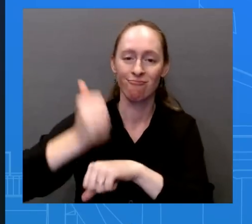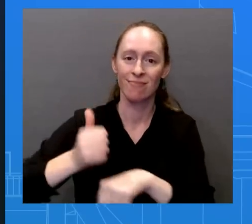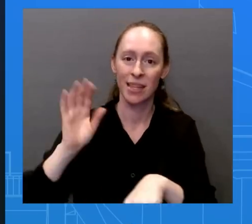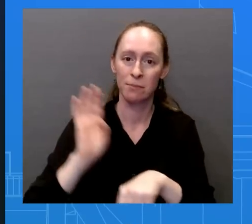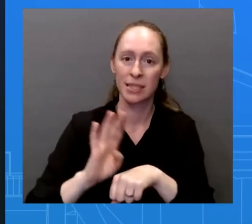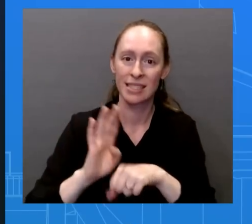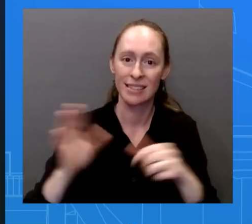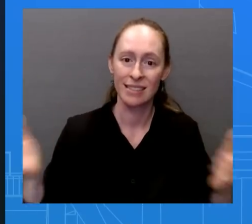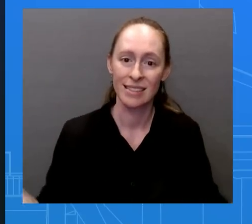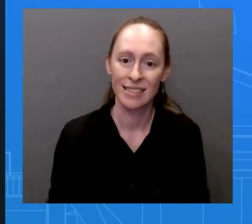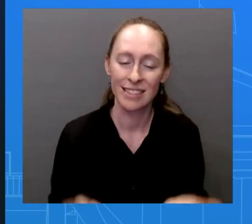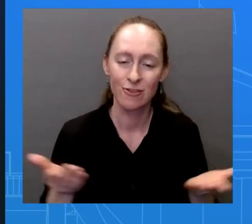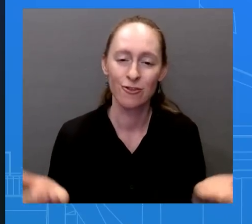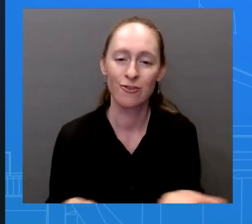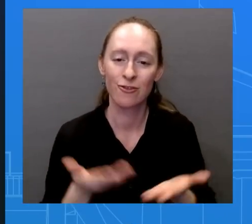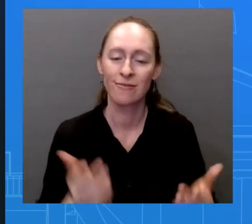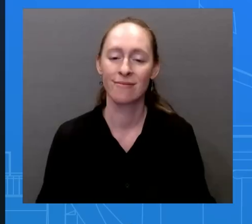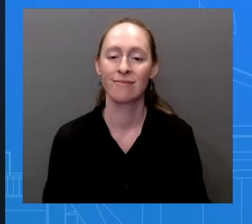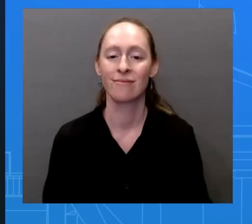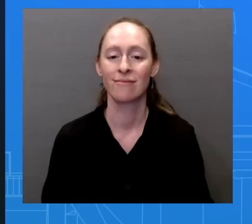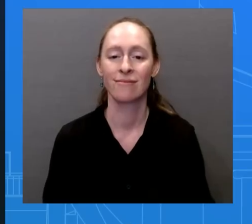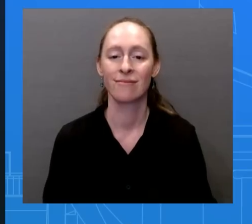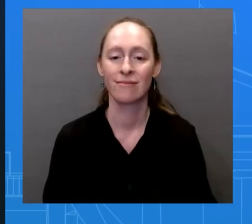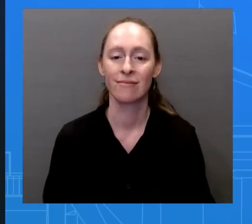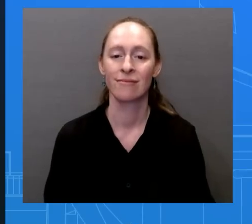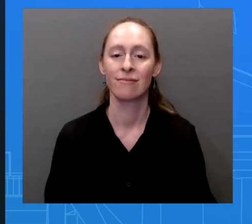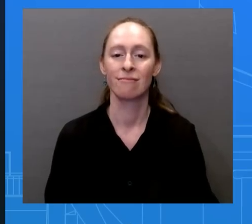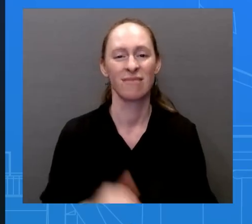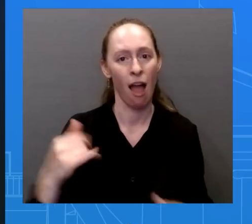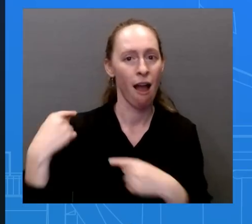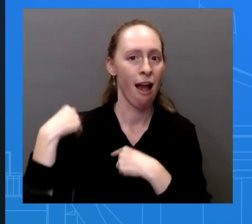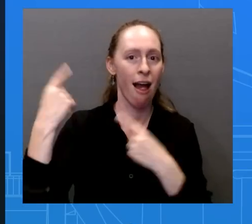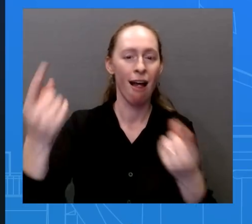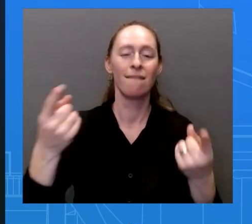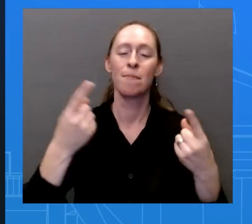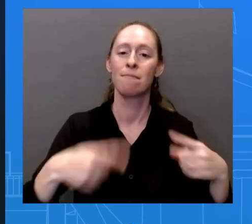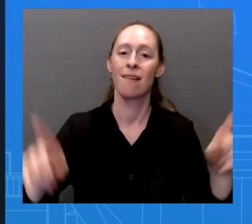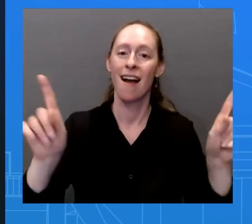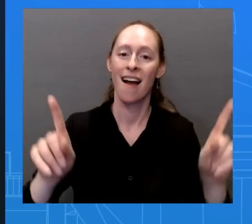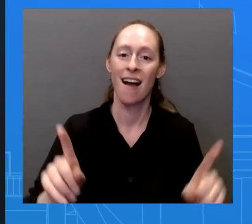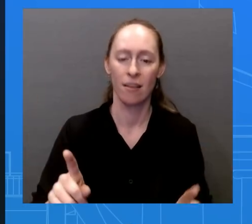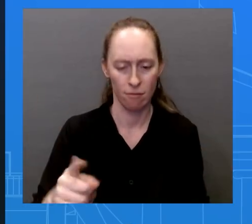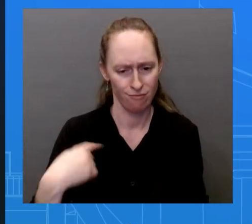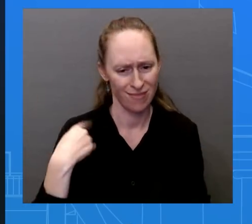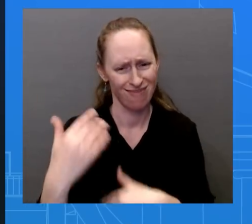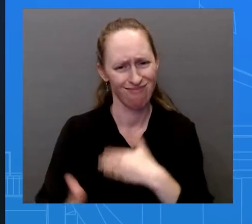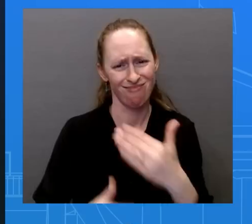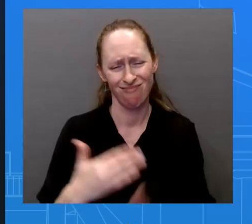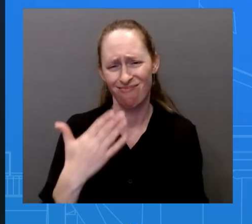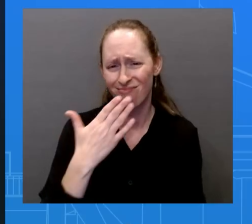for decades now: create good-paying jobs. And so, that's what you're going to hear the President talk about. He'll talk about his economy,